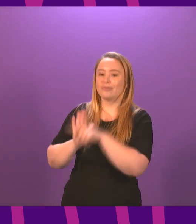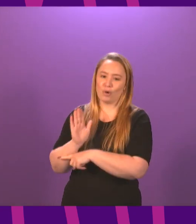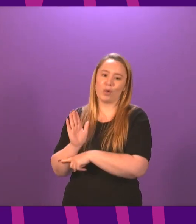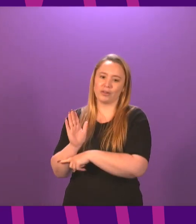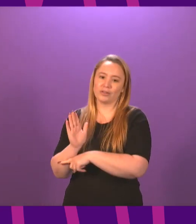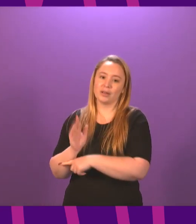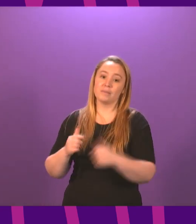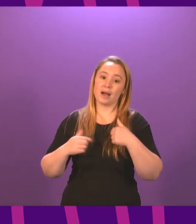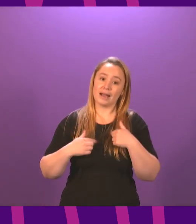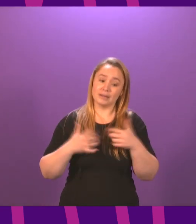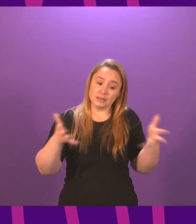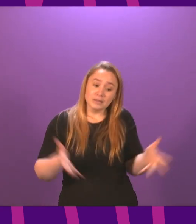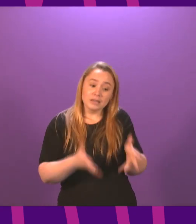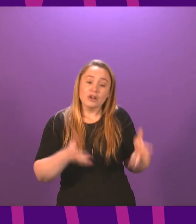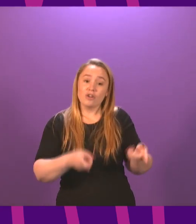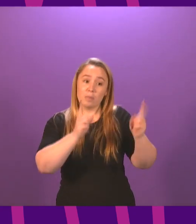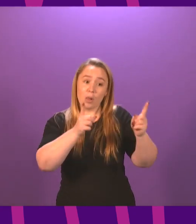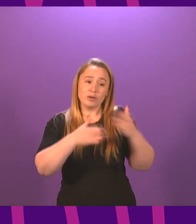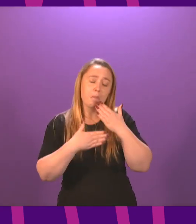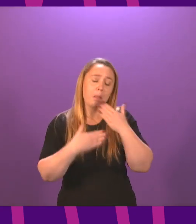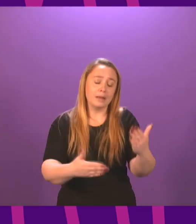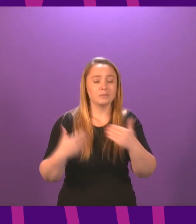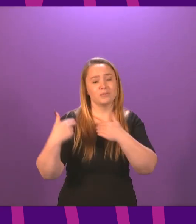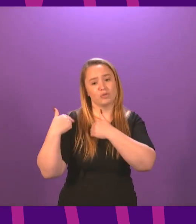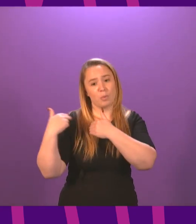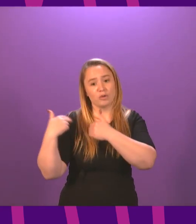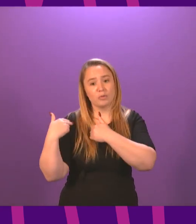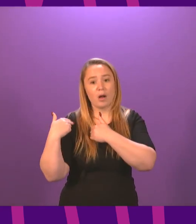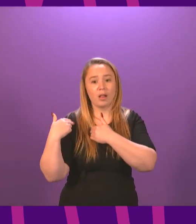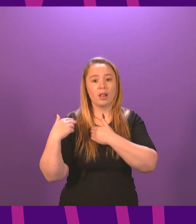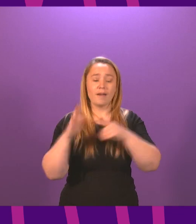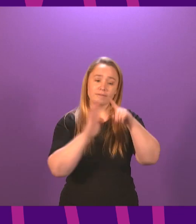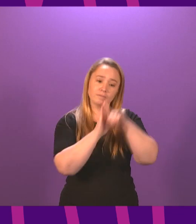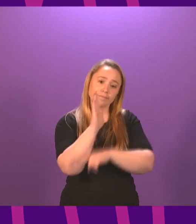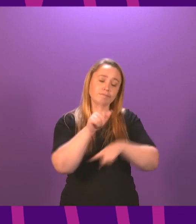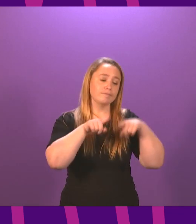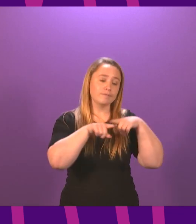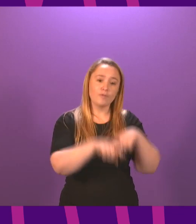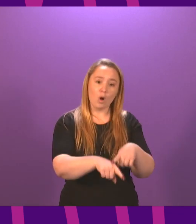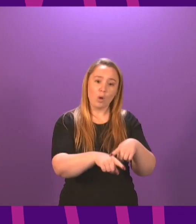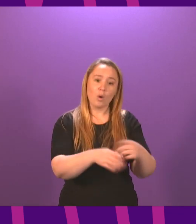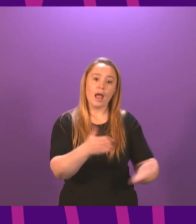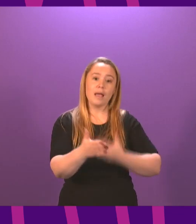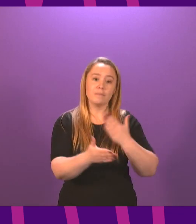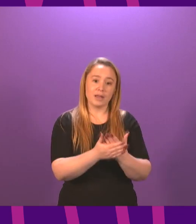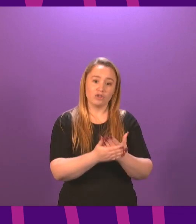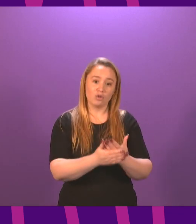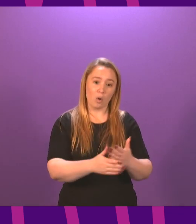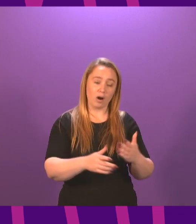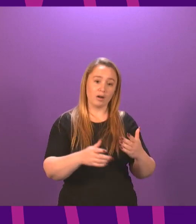to that. I urge all employers to behave responsibly towards their workforce and to stay within